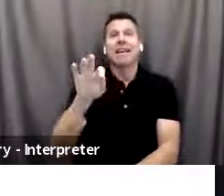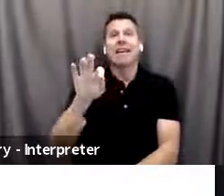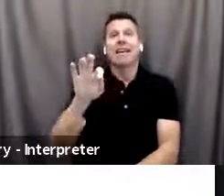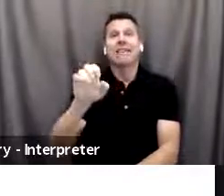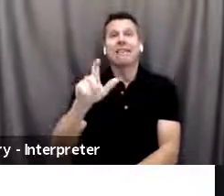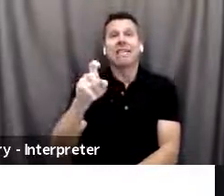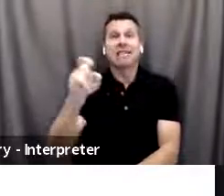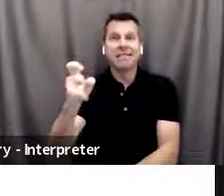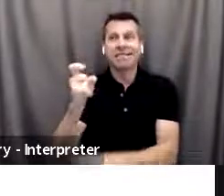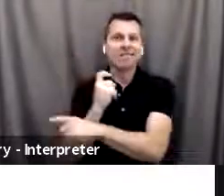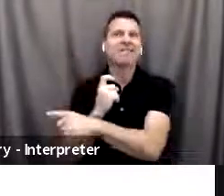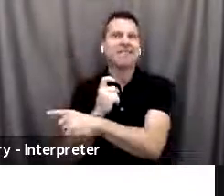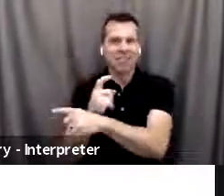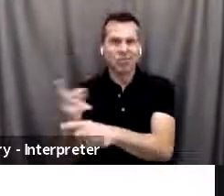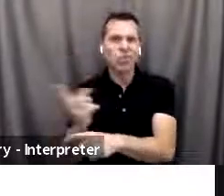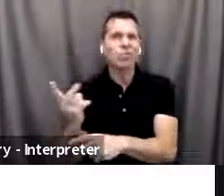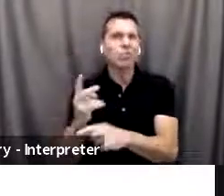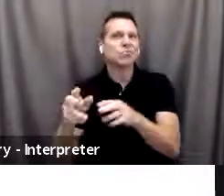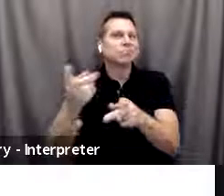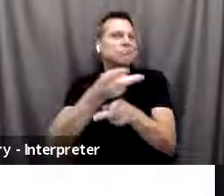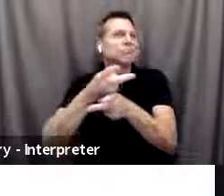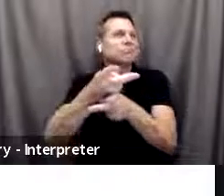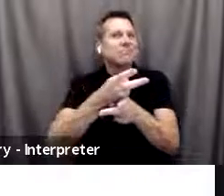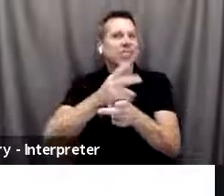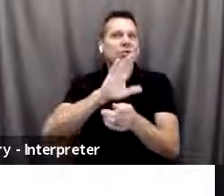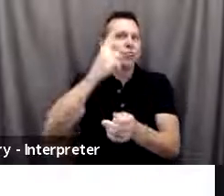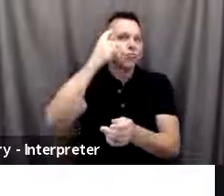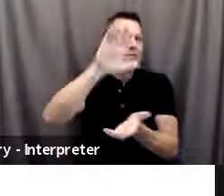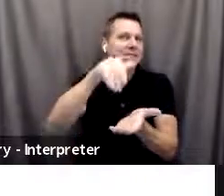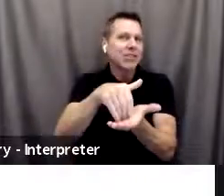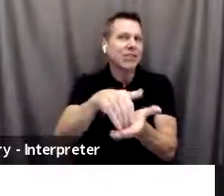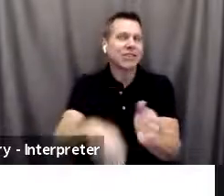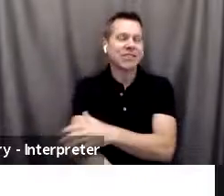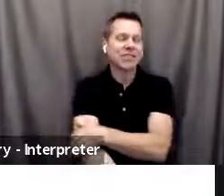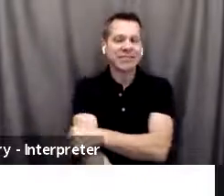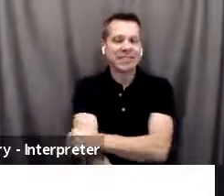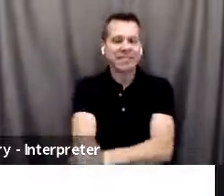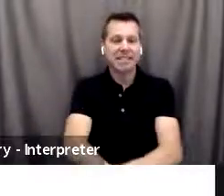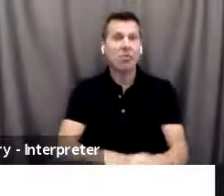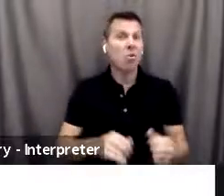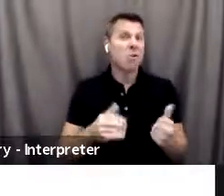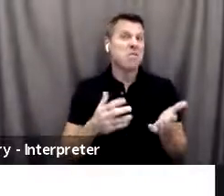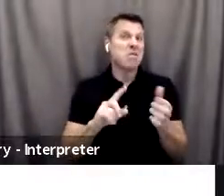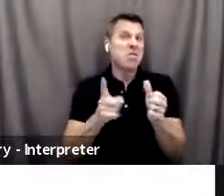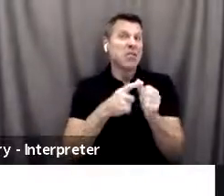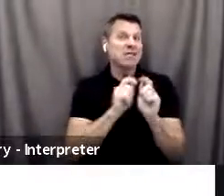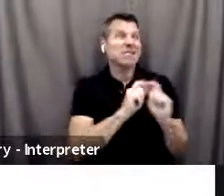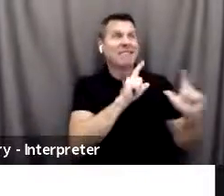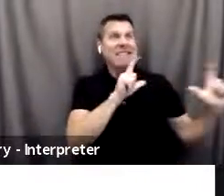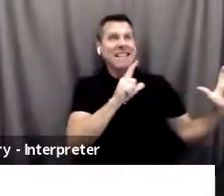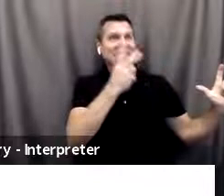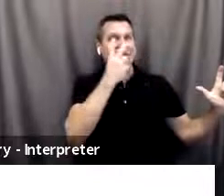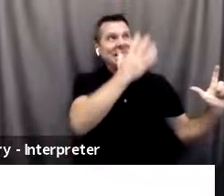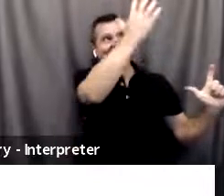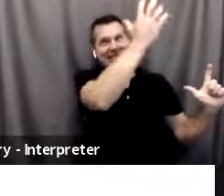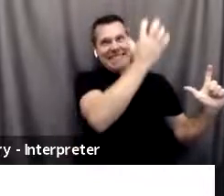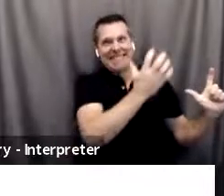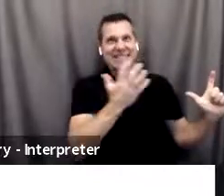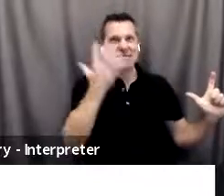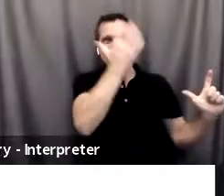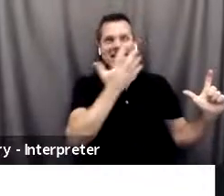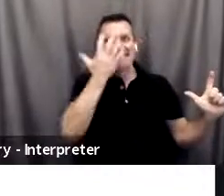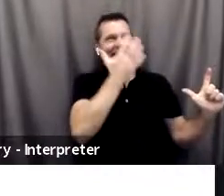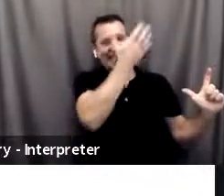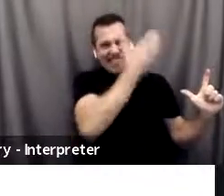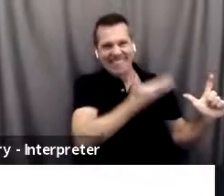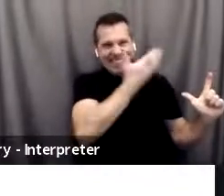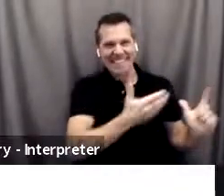Dream Center. Or at least we maybe we can go into the first slide, and you'll see their wonderful faces on the next slide. Or